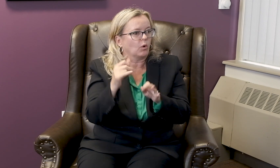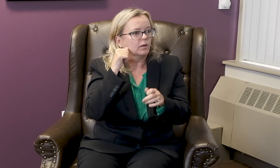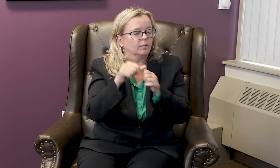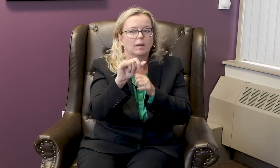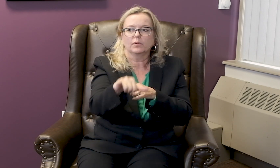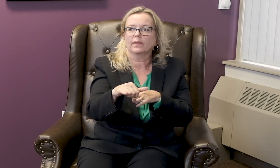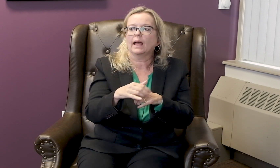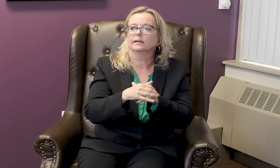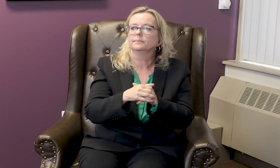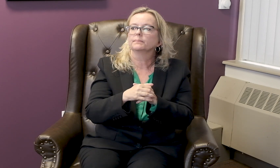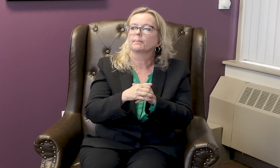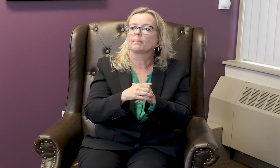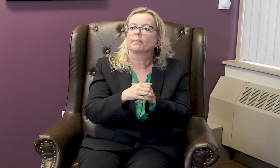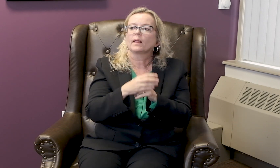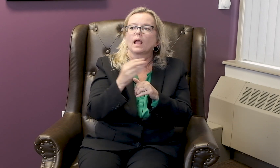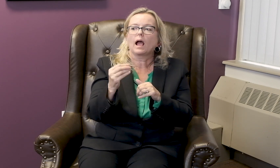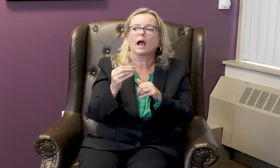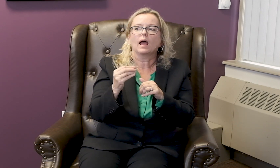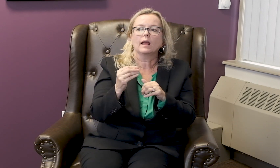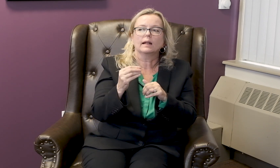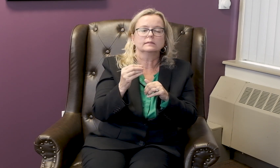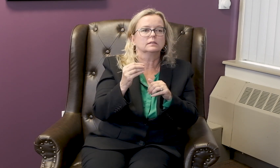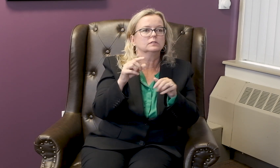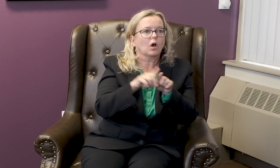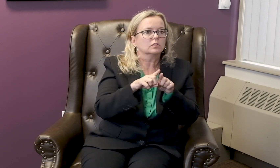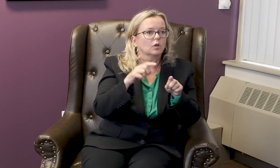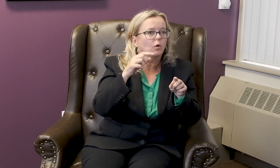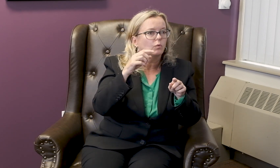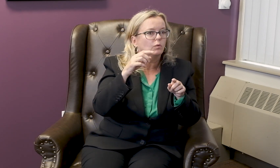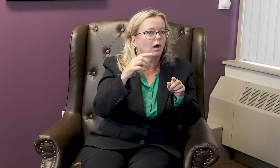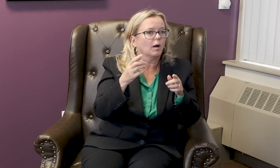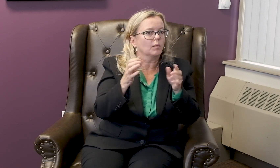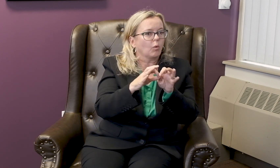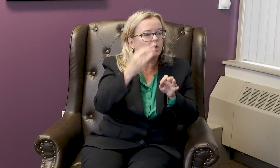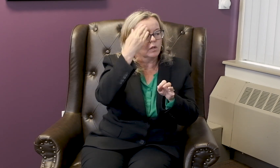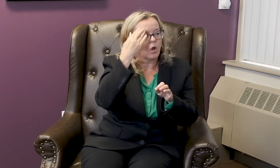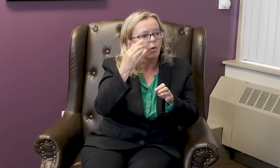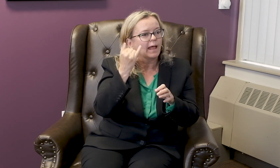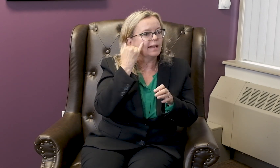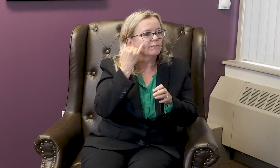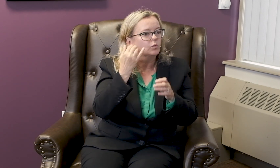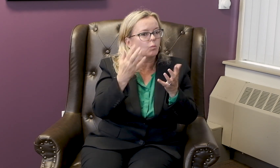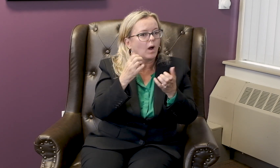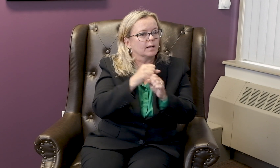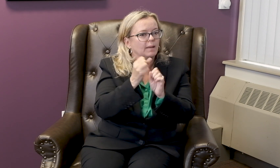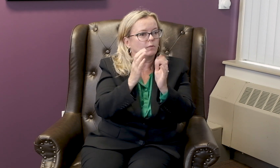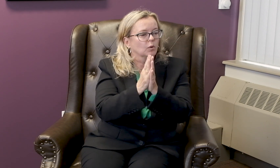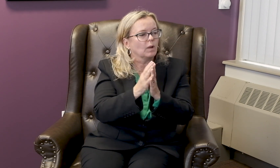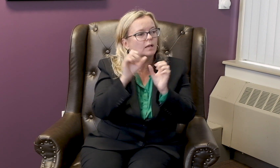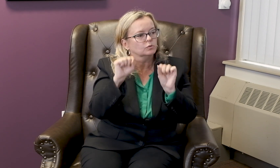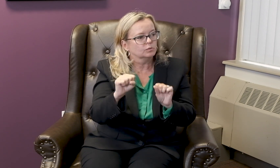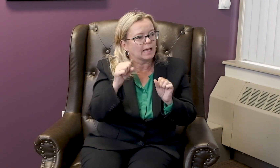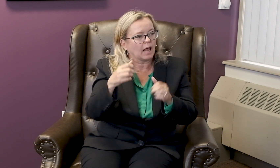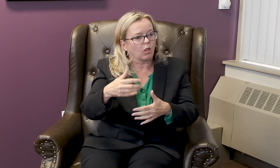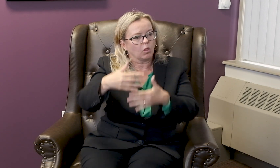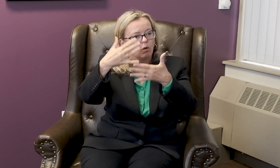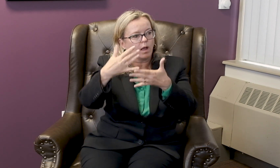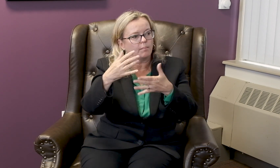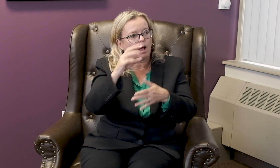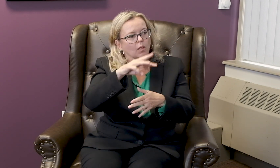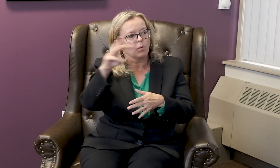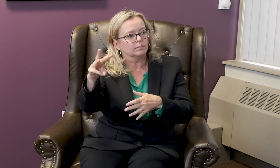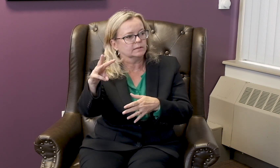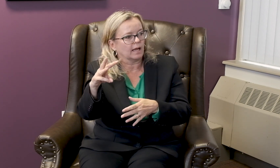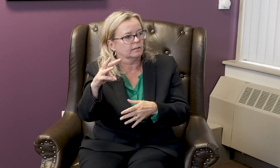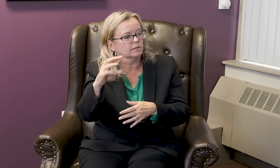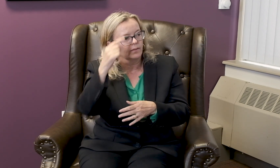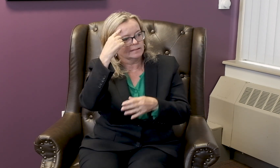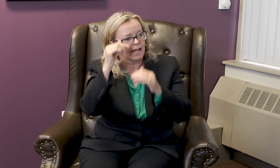you want discussed with access for yourself, and that’s important to remember. To make a request,